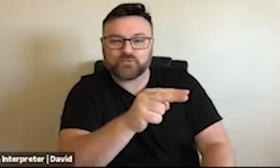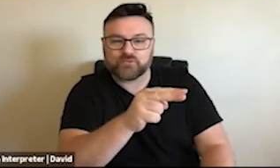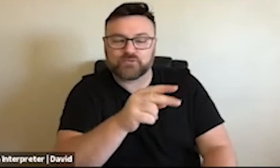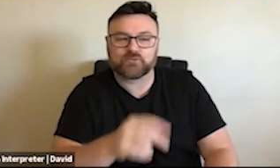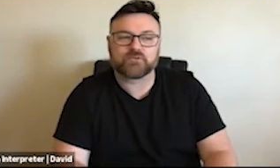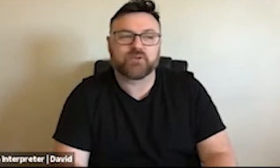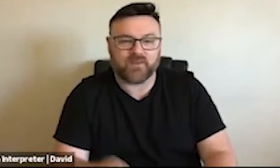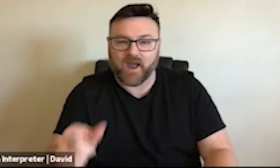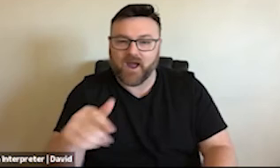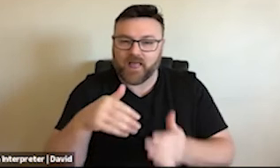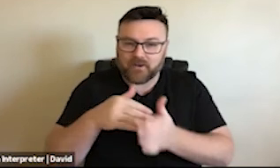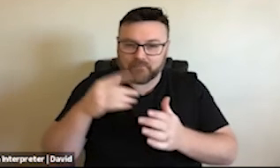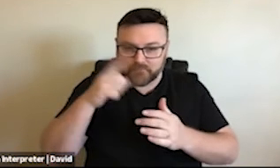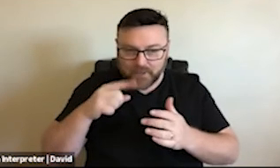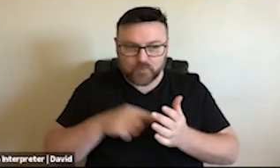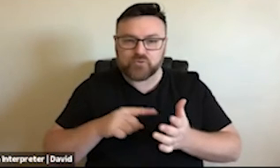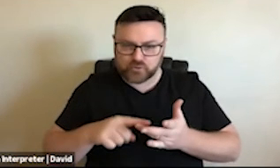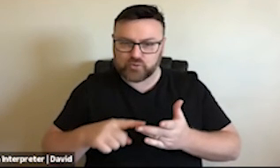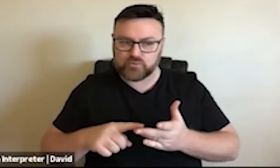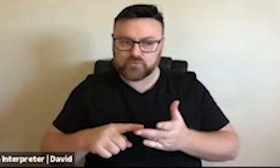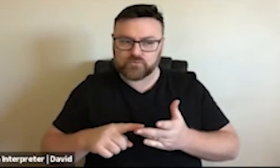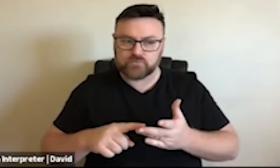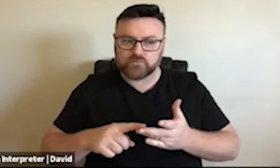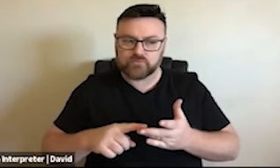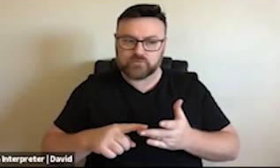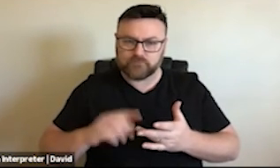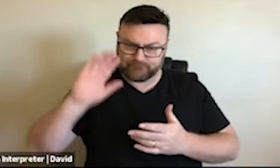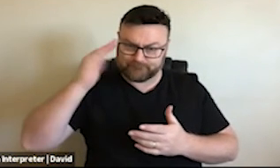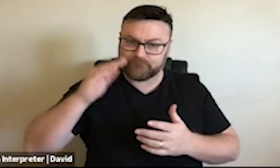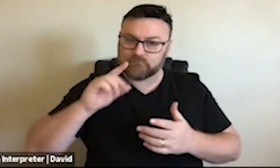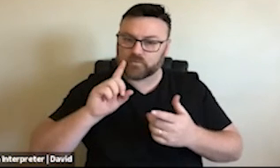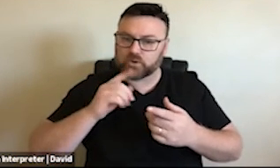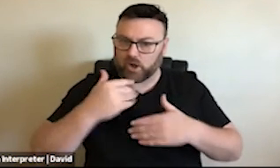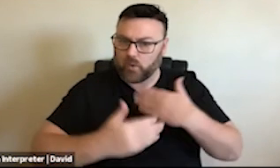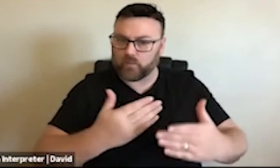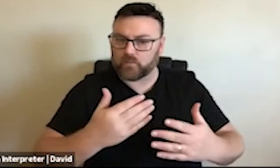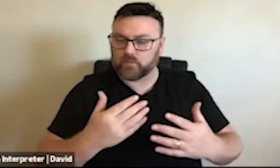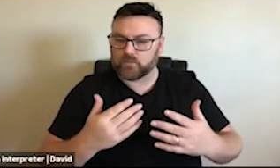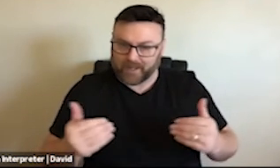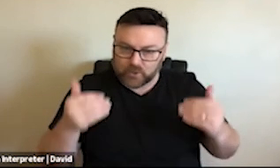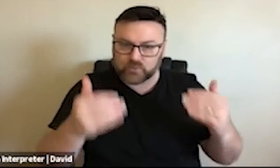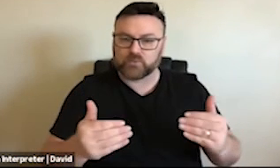will help people follow through on things. Not just saying something like oh, I'm going to do that, but making the social commitment